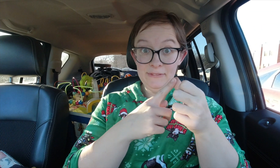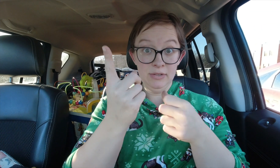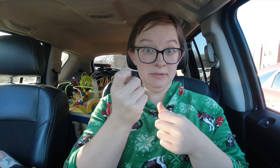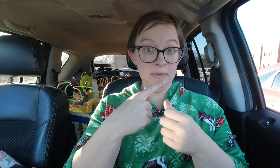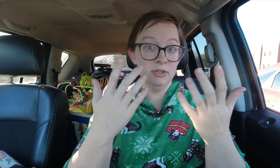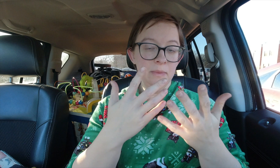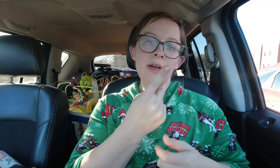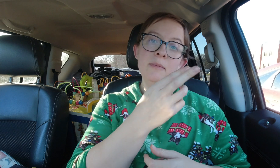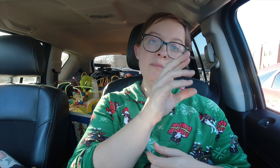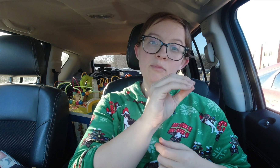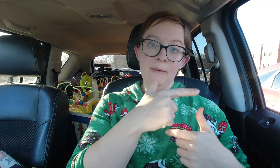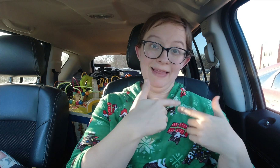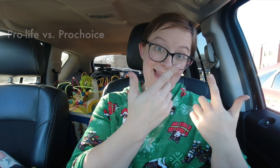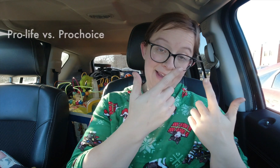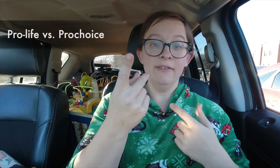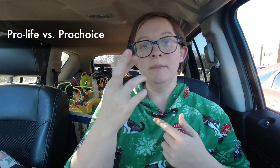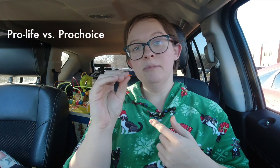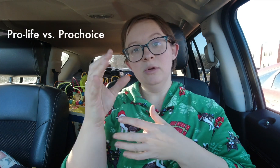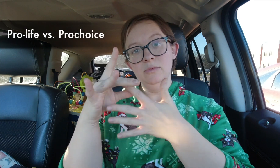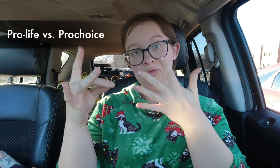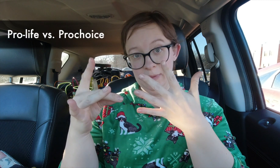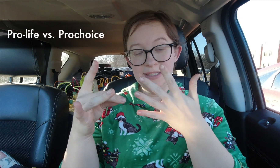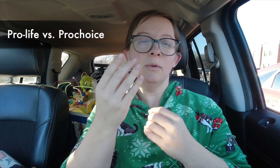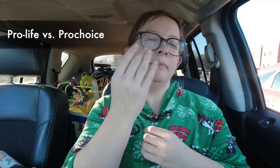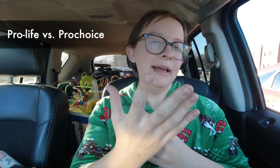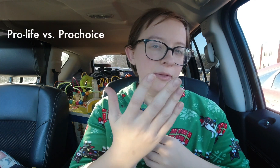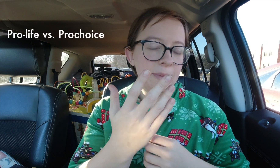Okay first question is pro-life or pro-choice....